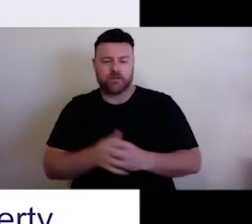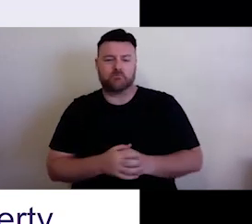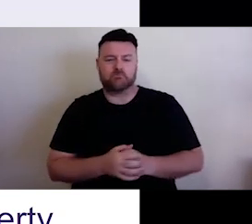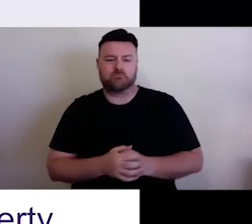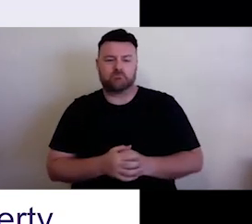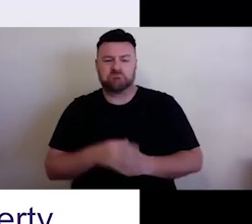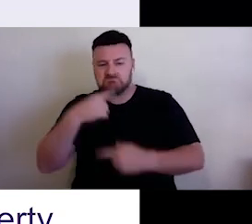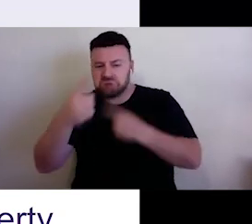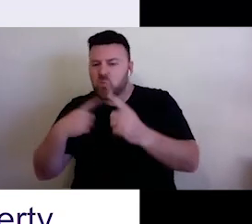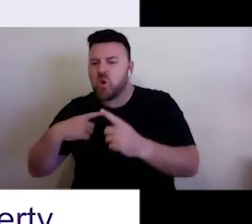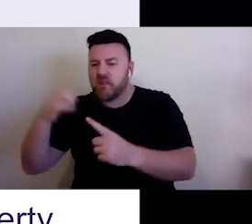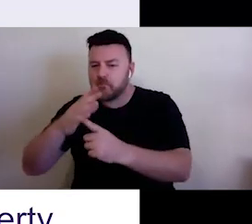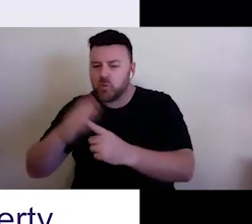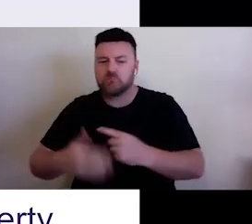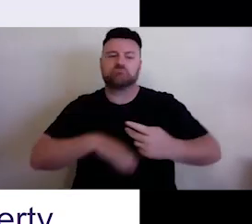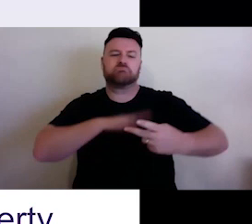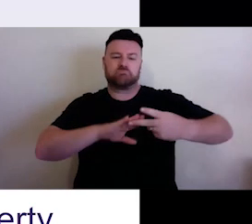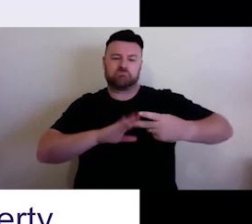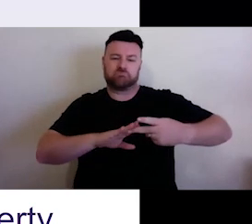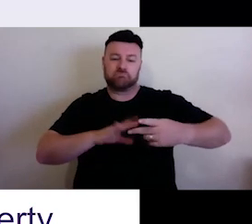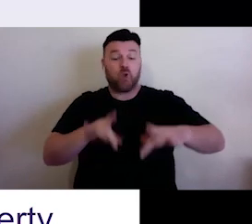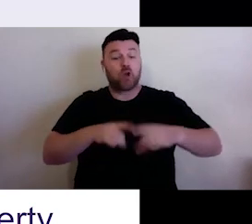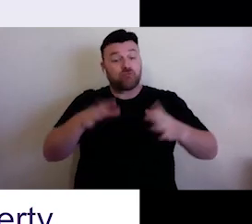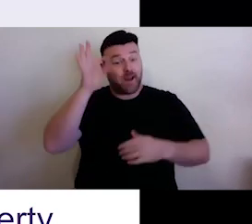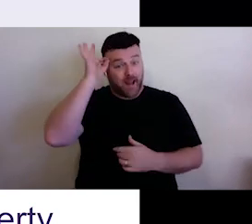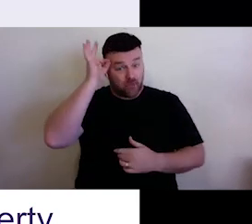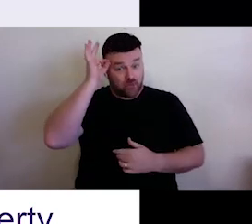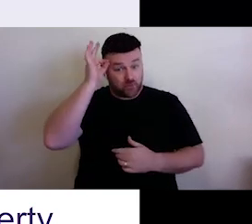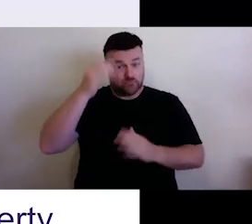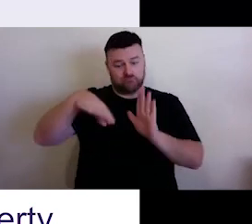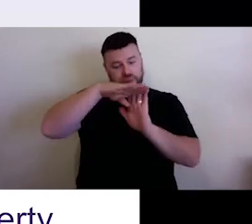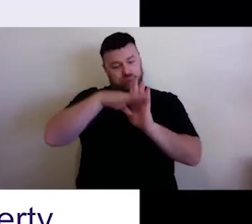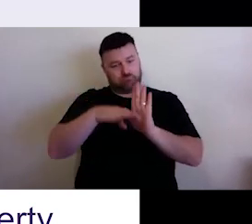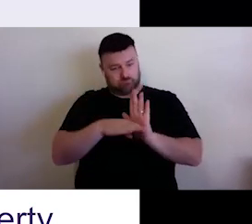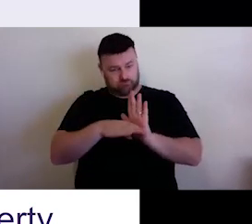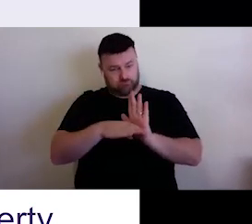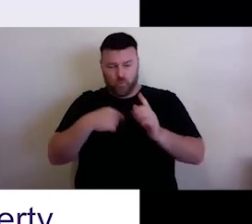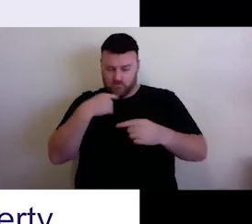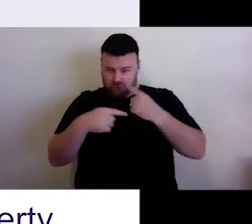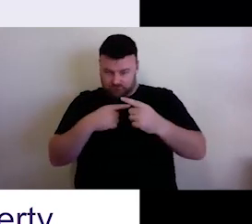which we've been involved in since 2003, and then I'm going to